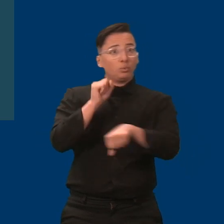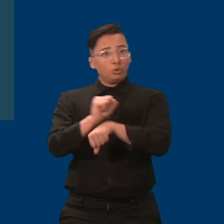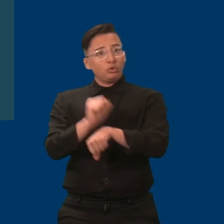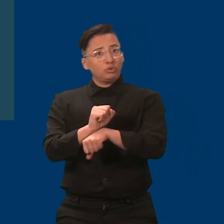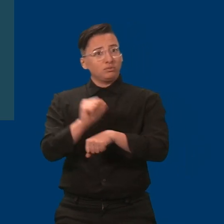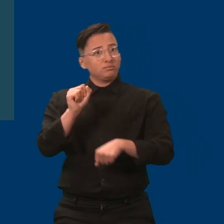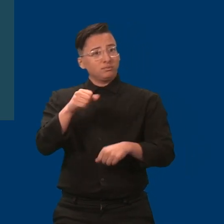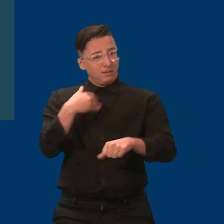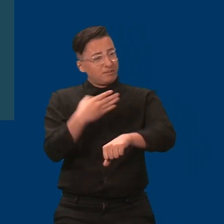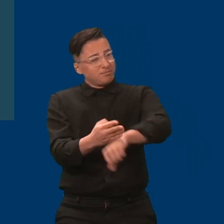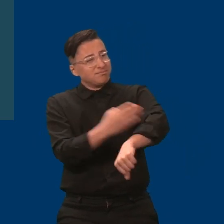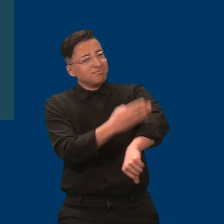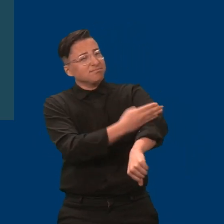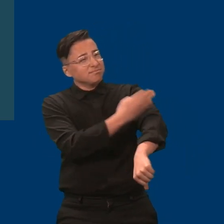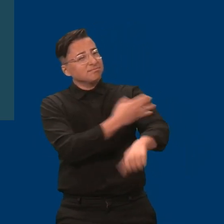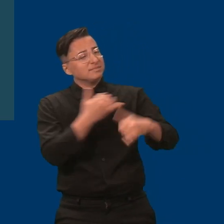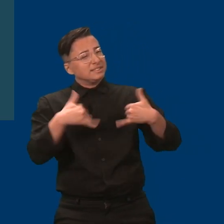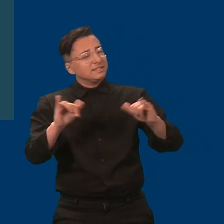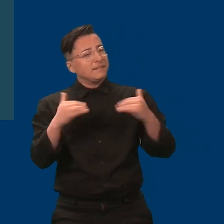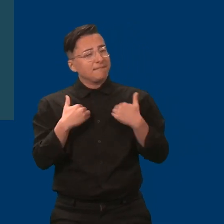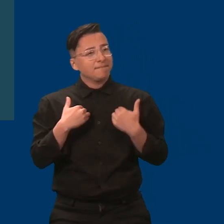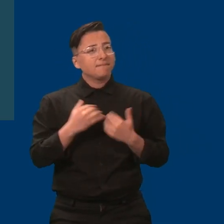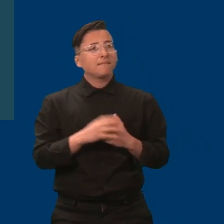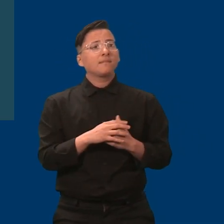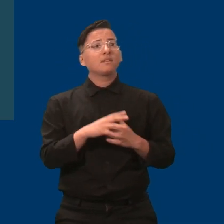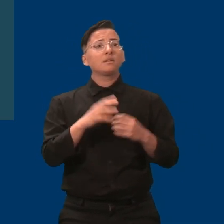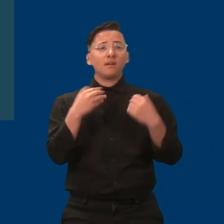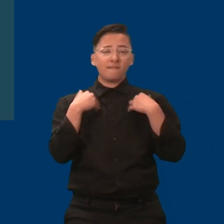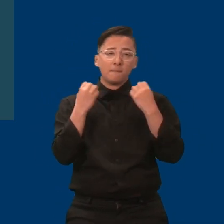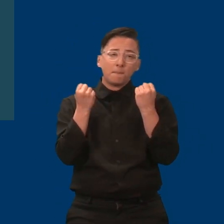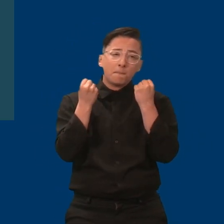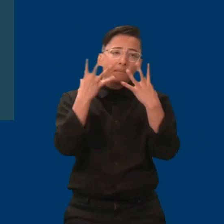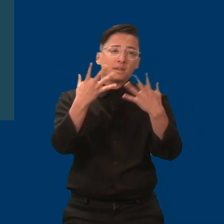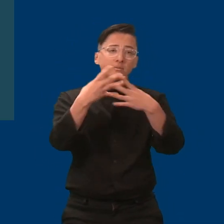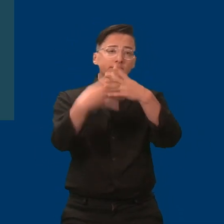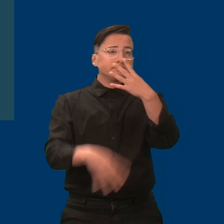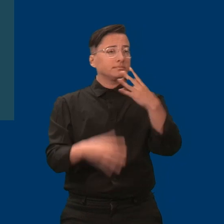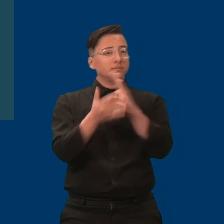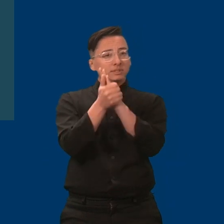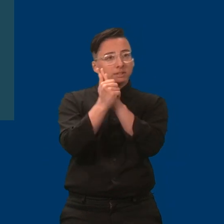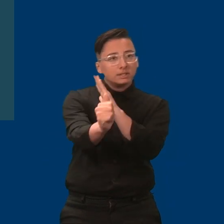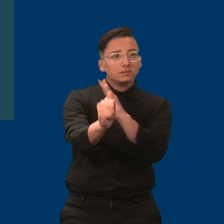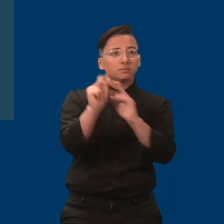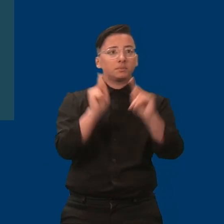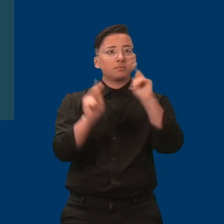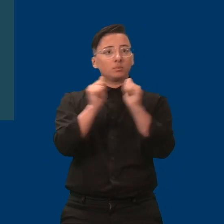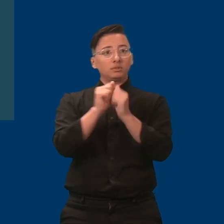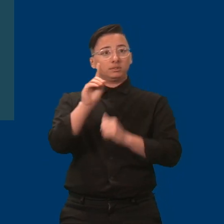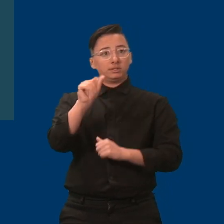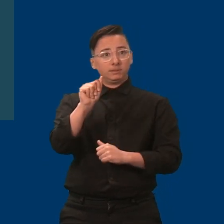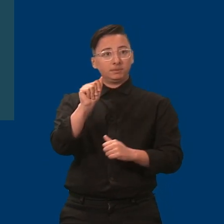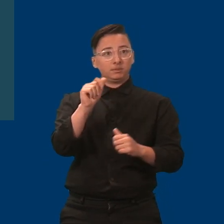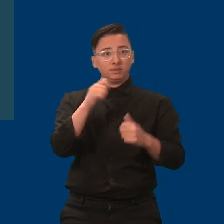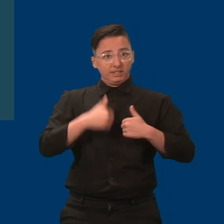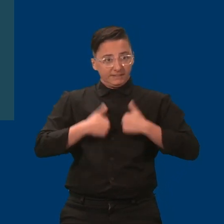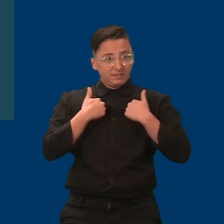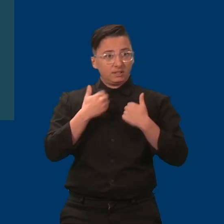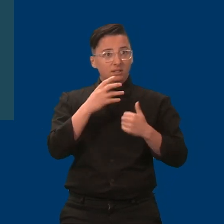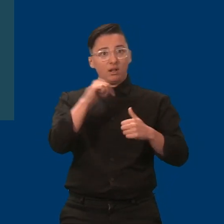we could attract a vast, untapped talent pool from other states and around the world to fill much needed positions and improve